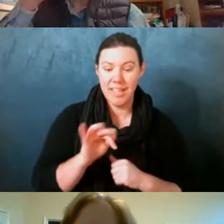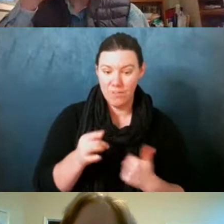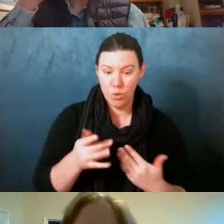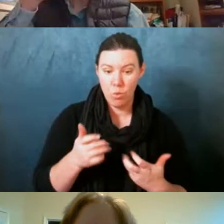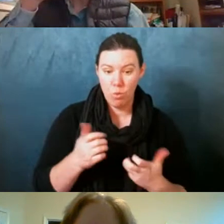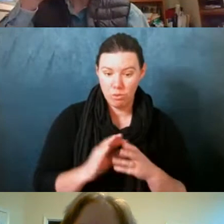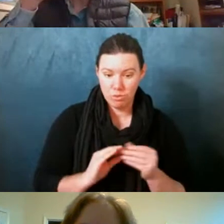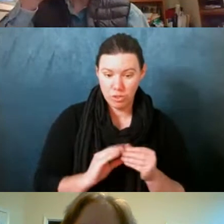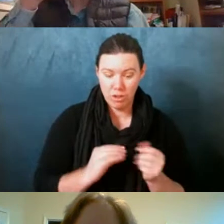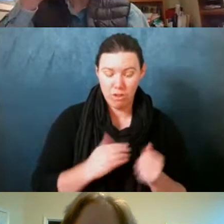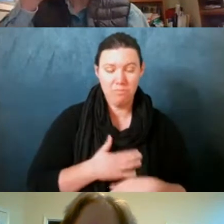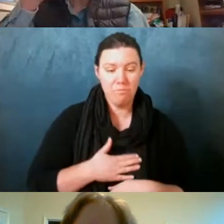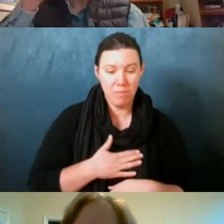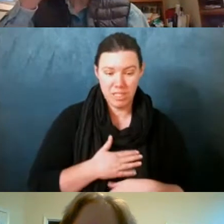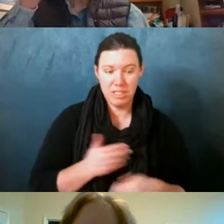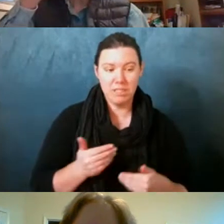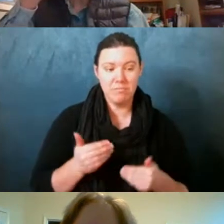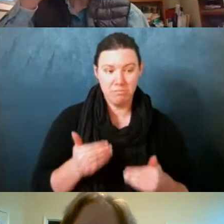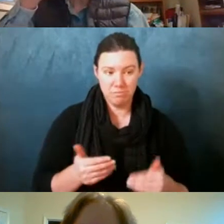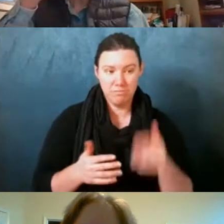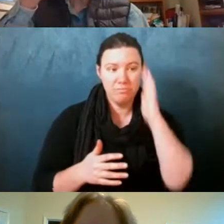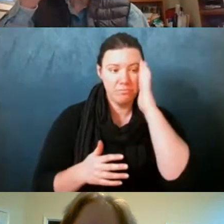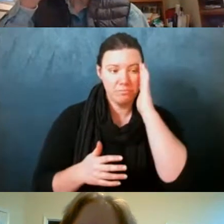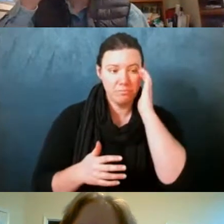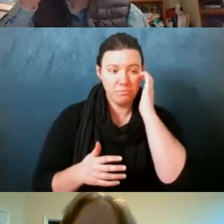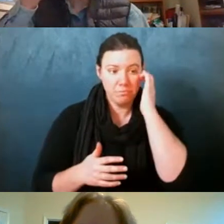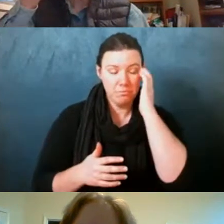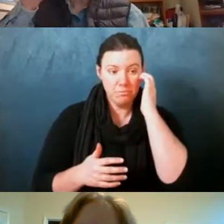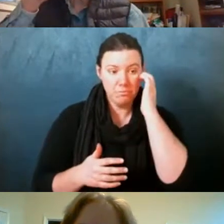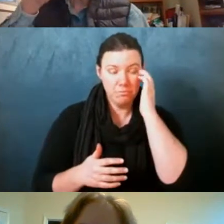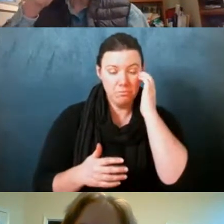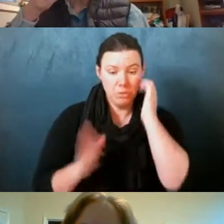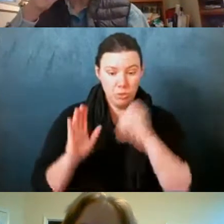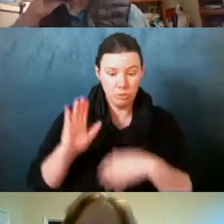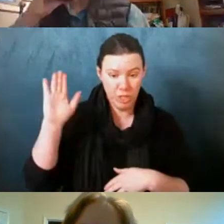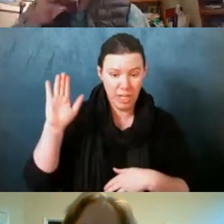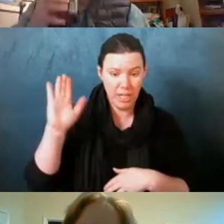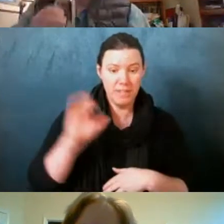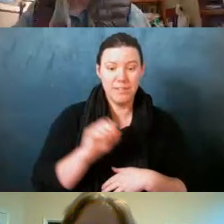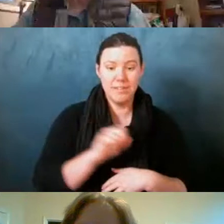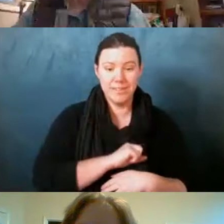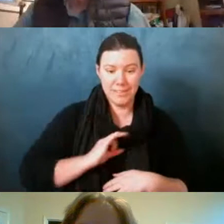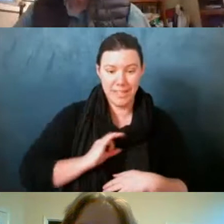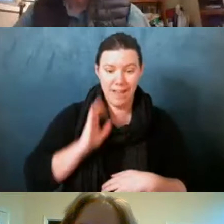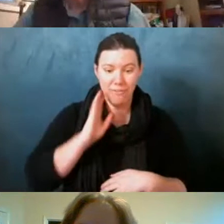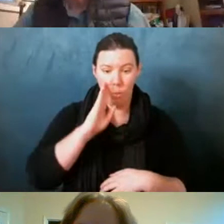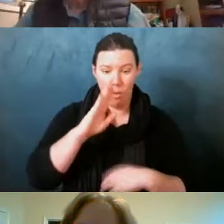please raise their hand and staff will unmute you. You are not required to show your face when sharing.